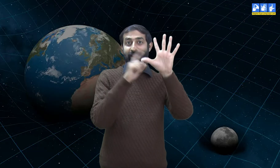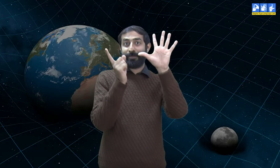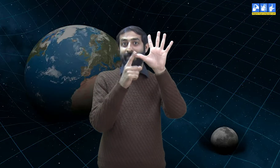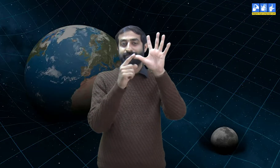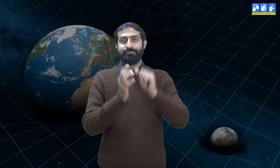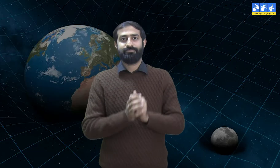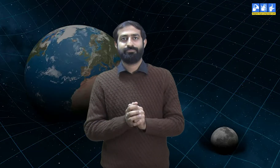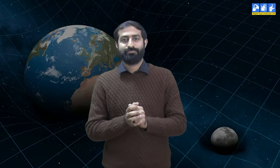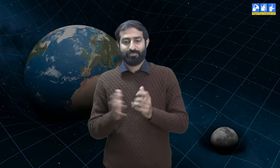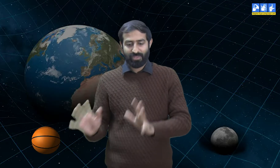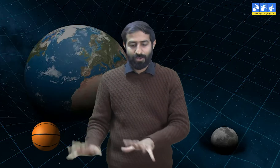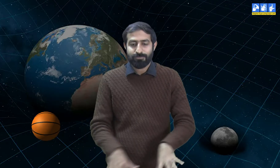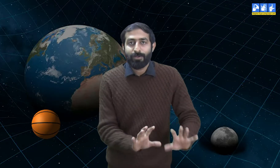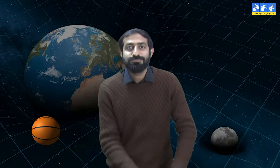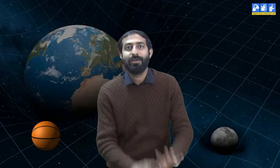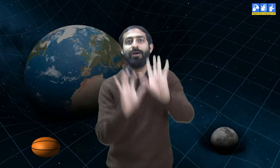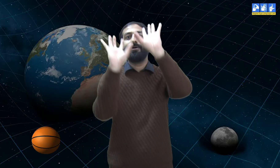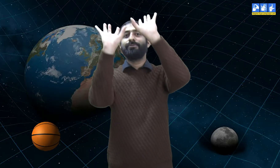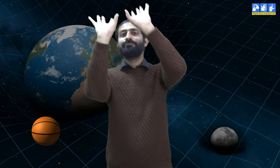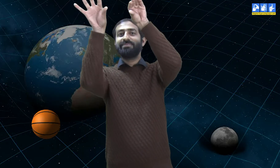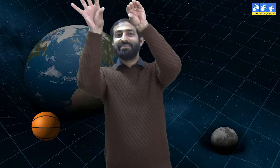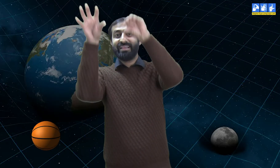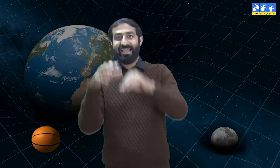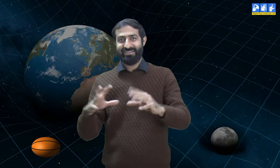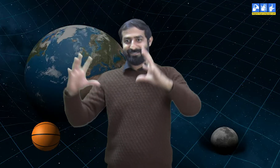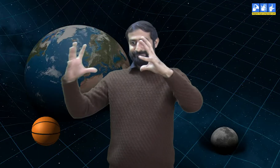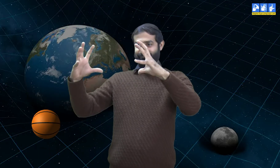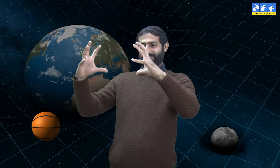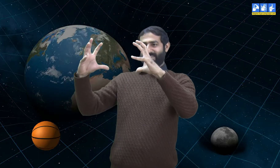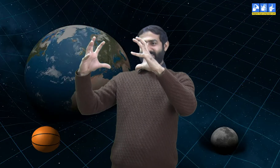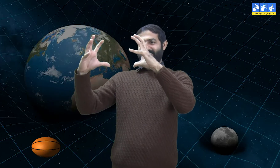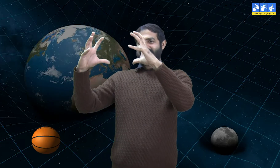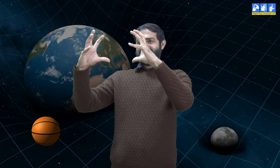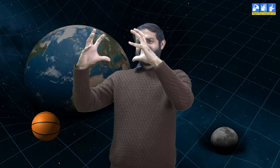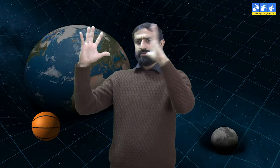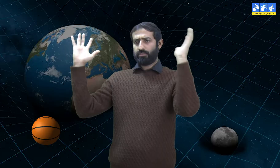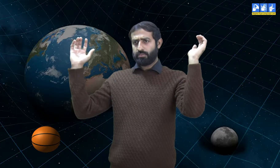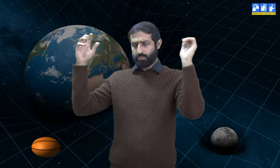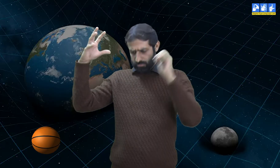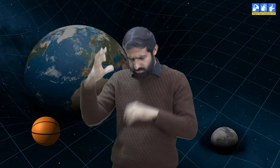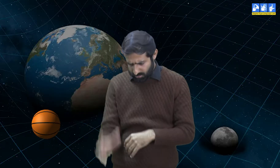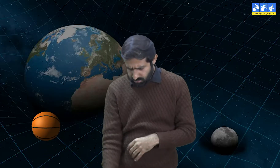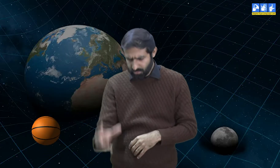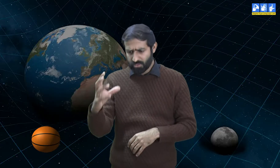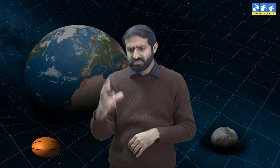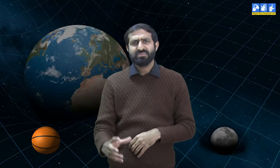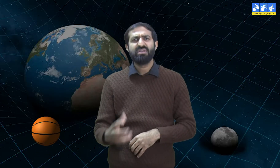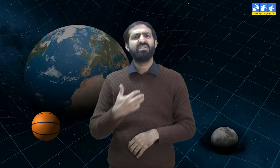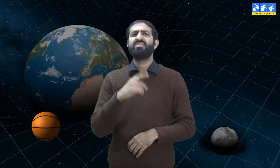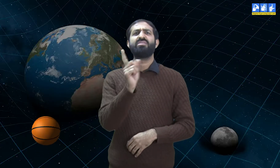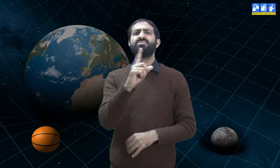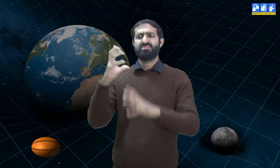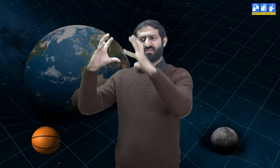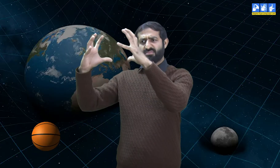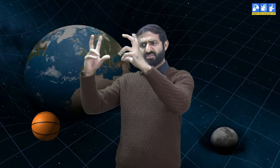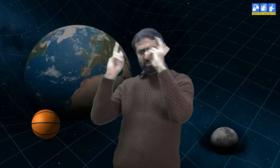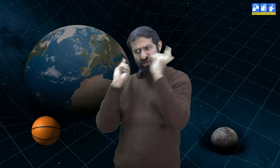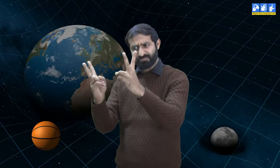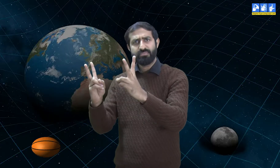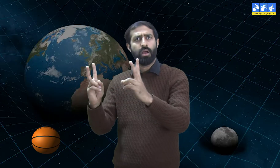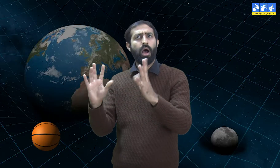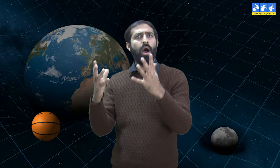Fifth, When we bounce a ball, it doesn't stay in the air.